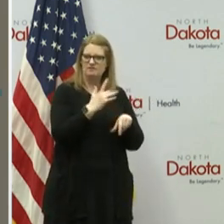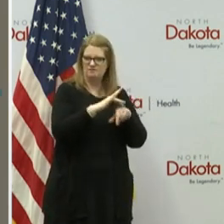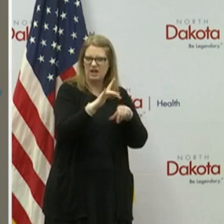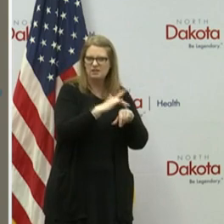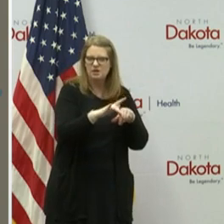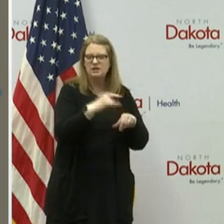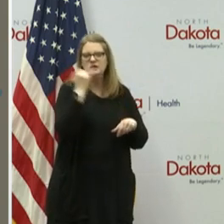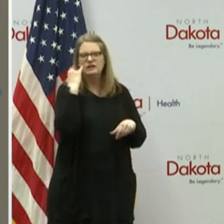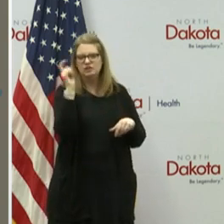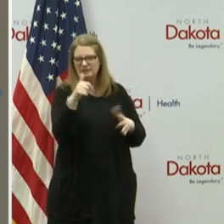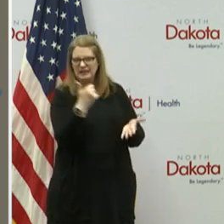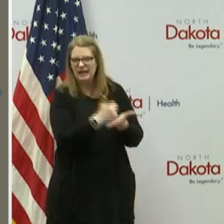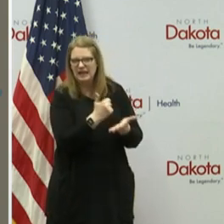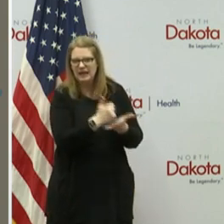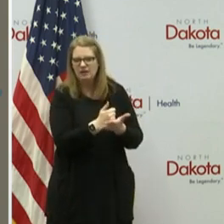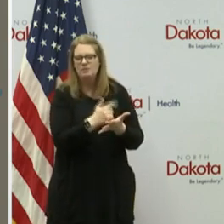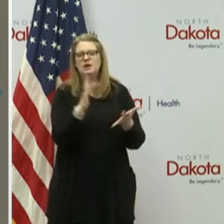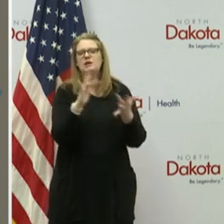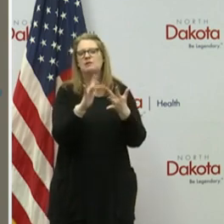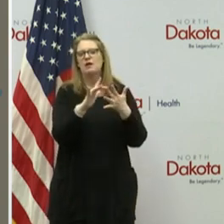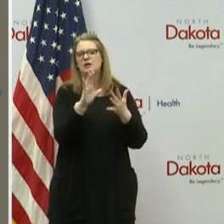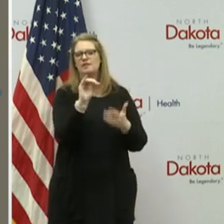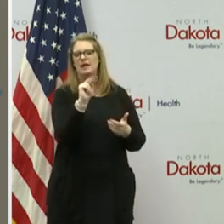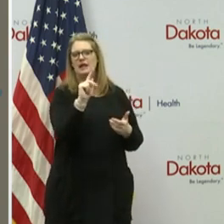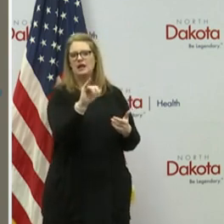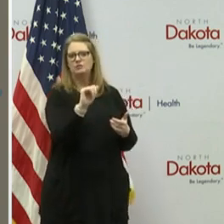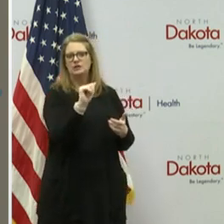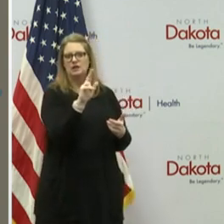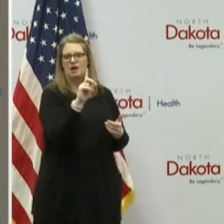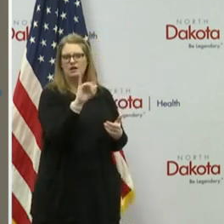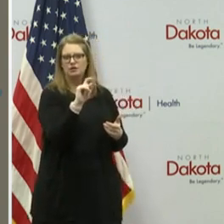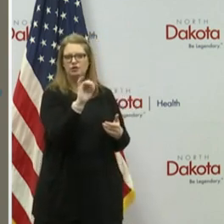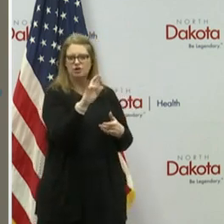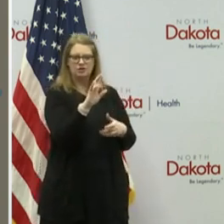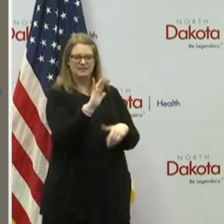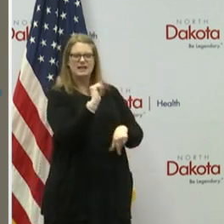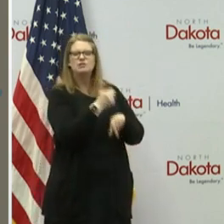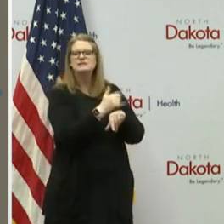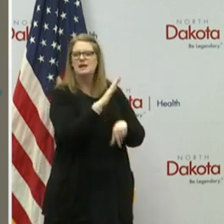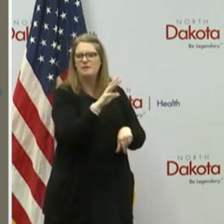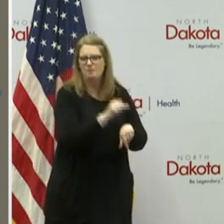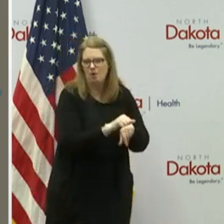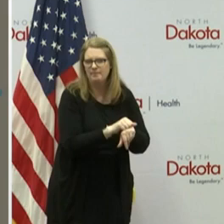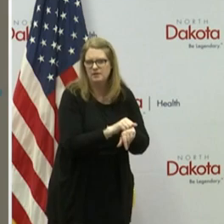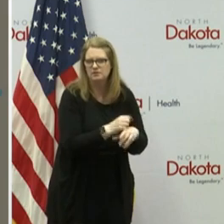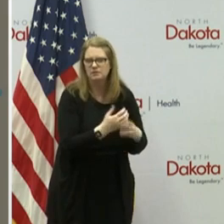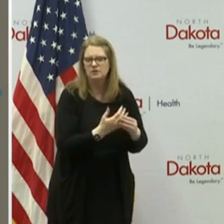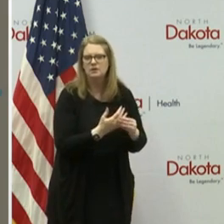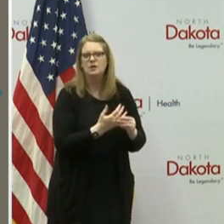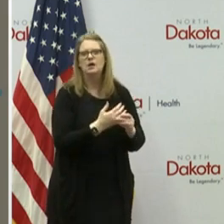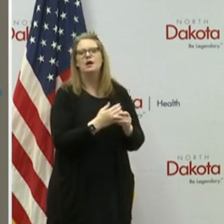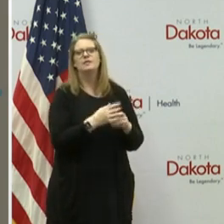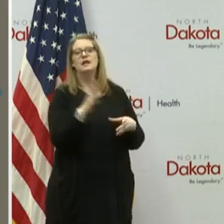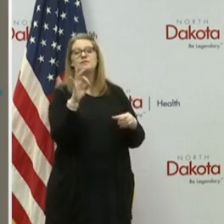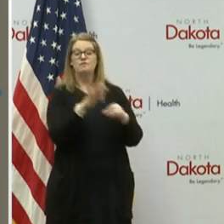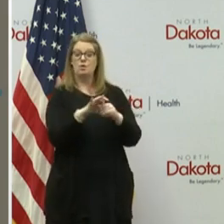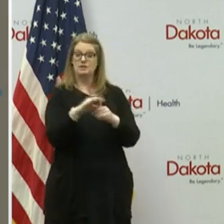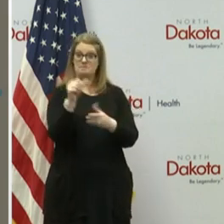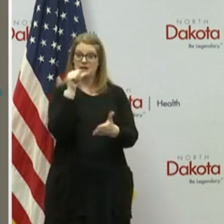DELIVERED TO THE SECURE DROP OFF BOX BY JUNE 9. ASSISTED VOTING DEVICES WILL BE AVAILABLE TO ANYONE WHO NEEDS